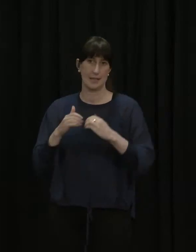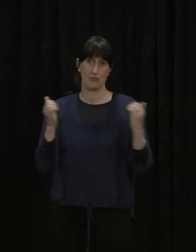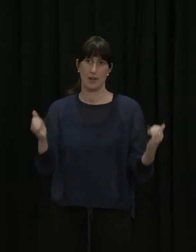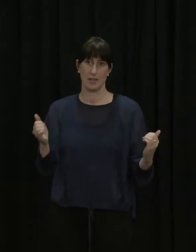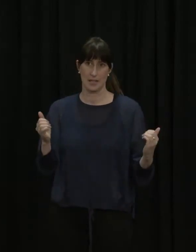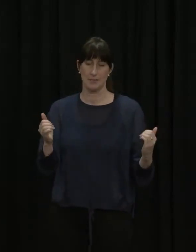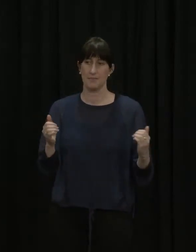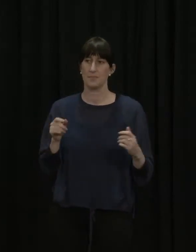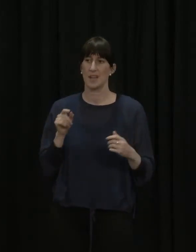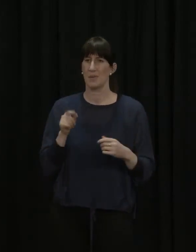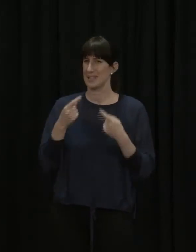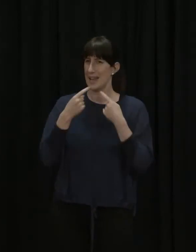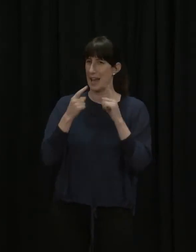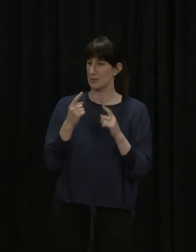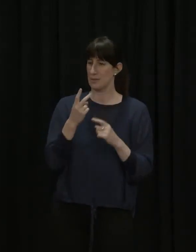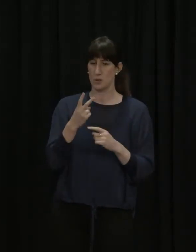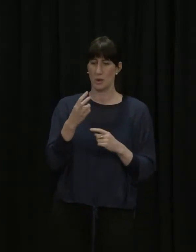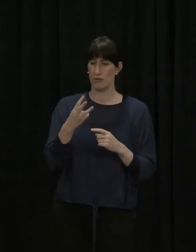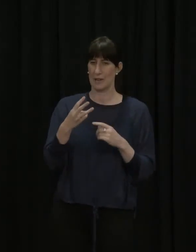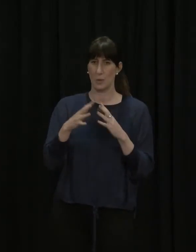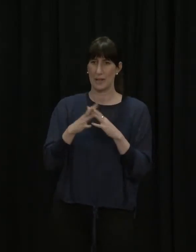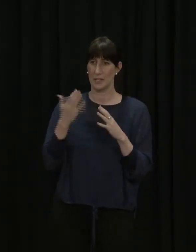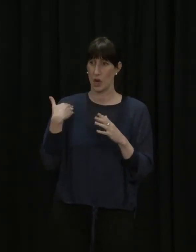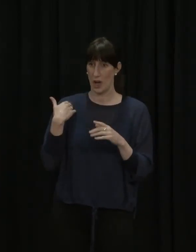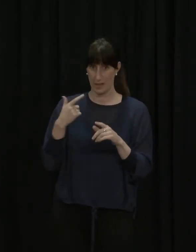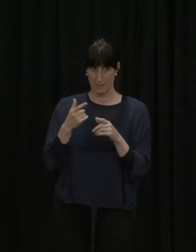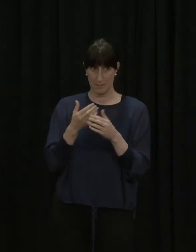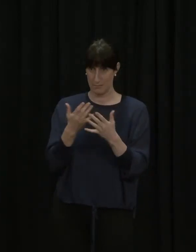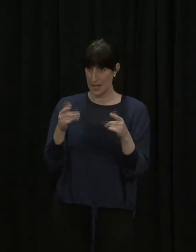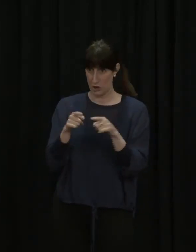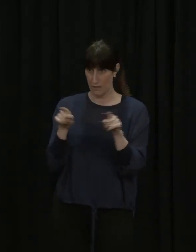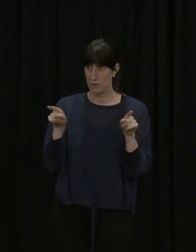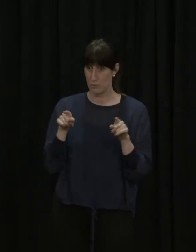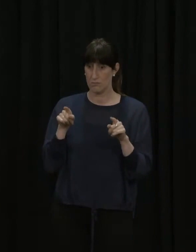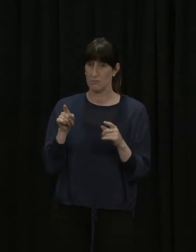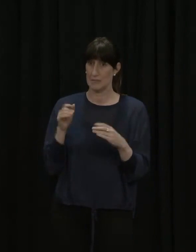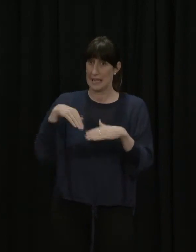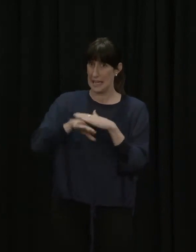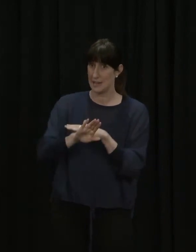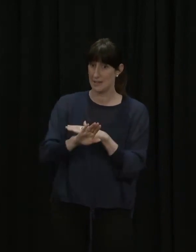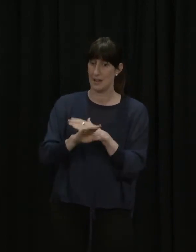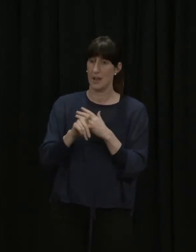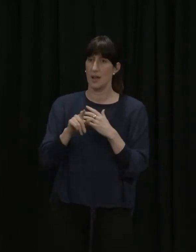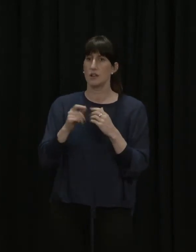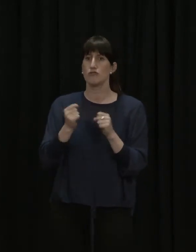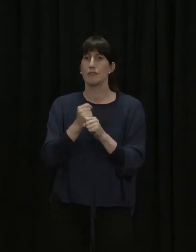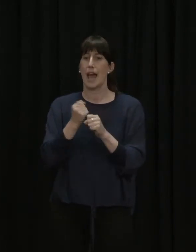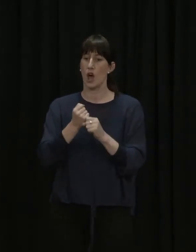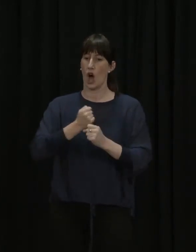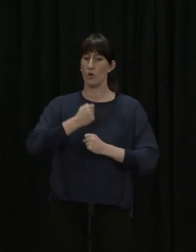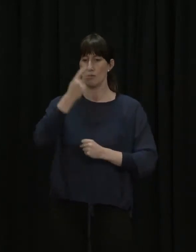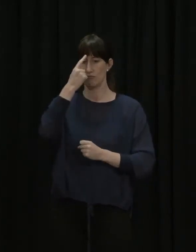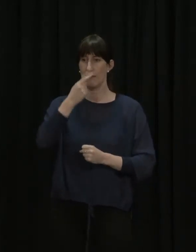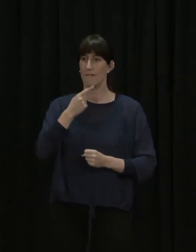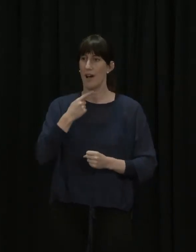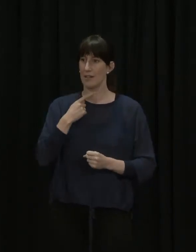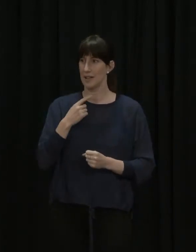that linked to your notes with your GP. It's the my COVID record website that was announced to a three weeks ago.